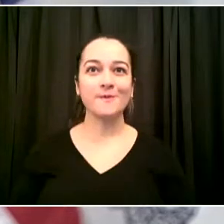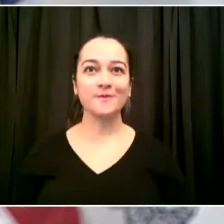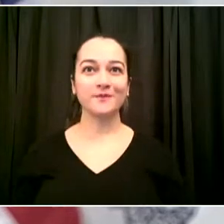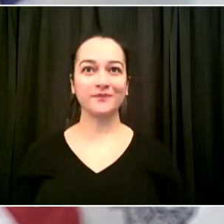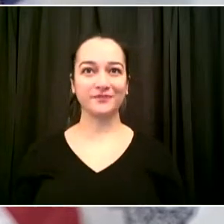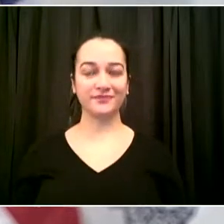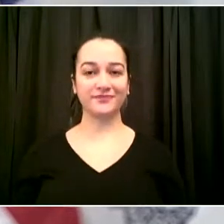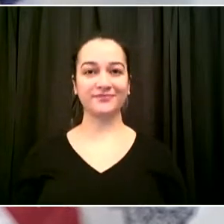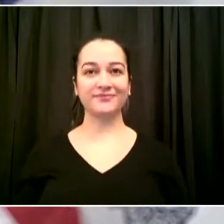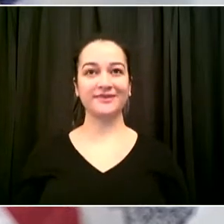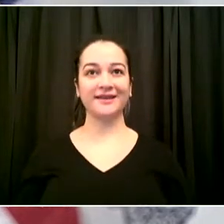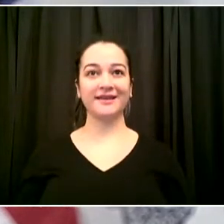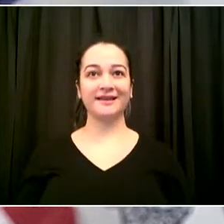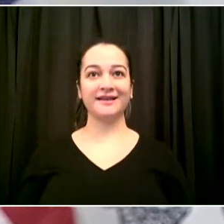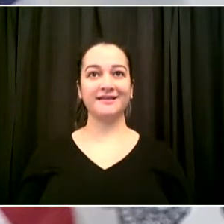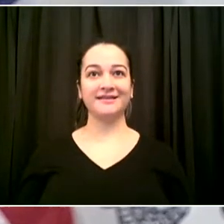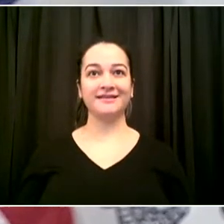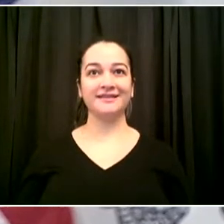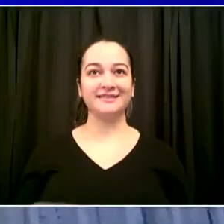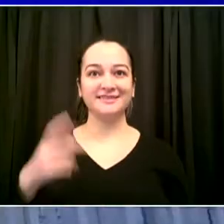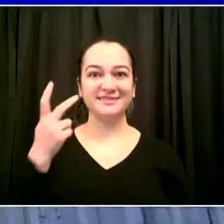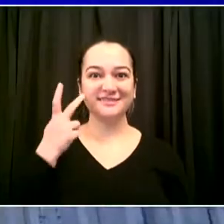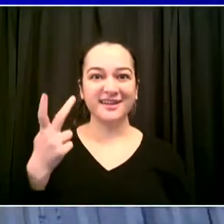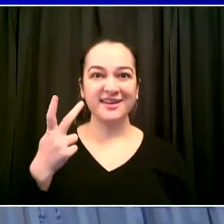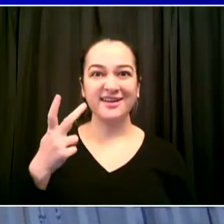BEAUTIFUL AND SUNNY OUTSIDE. I'M SO HAPPY, I